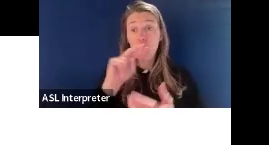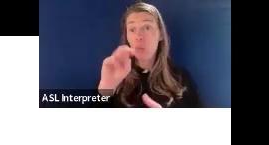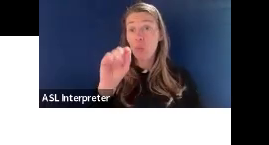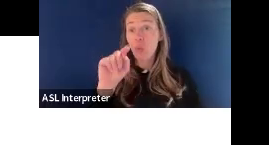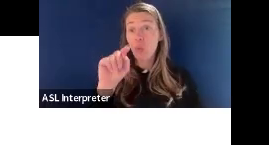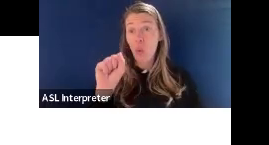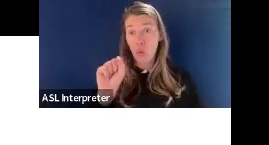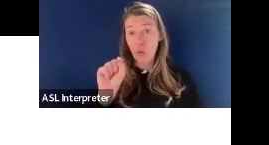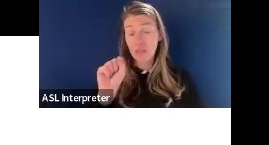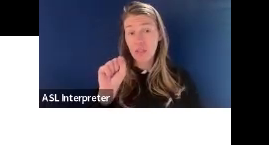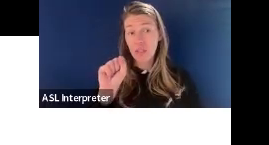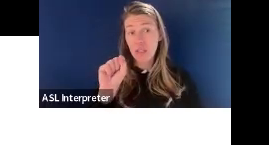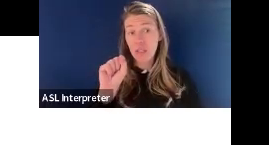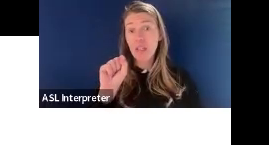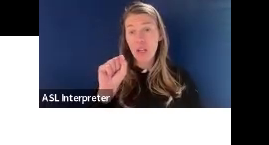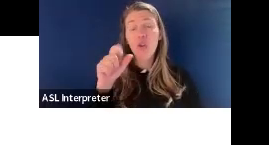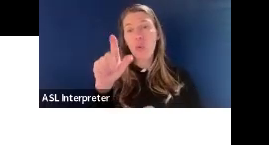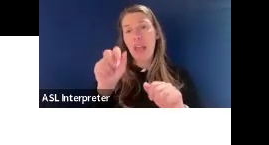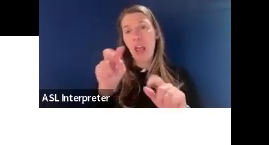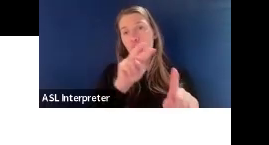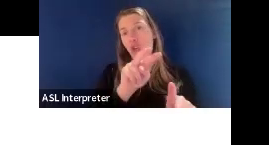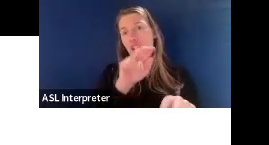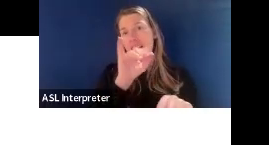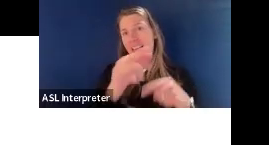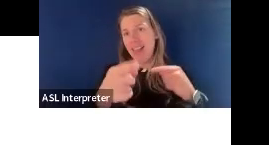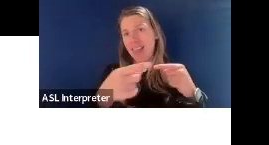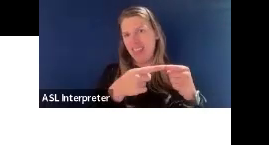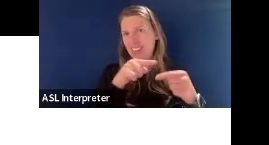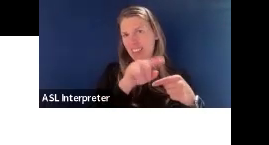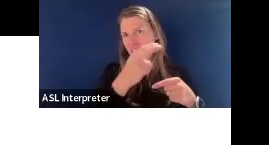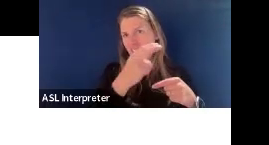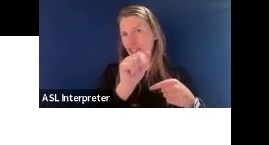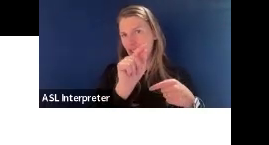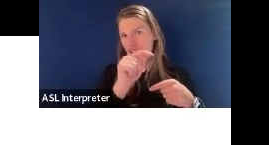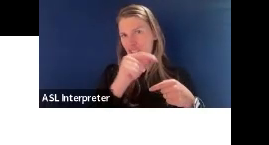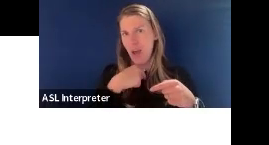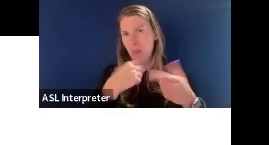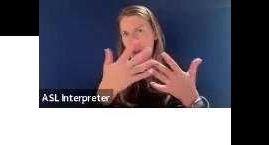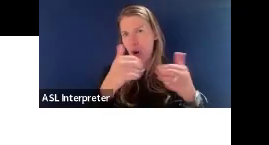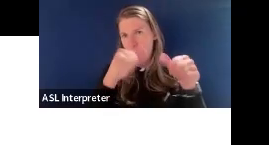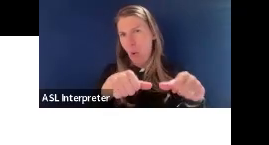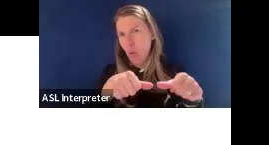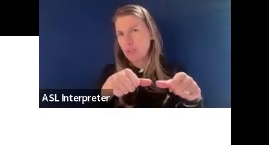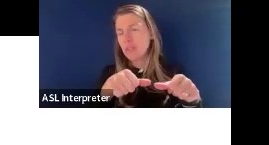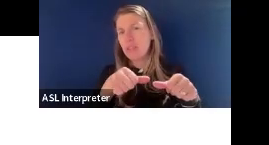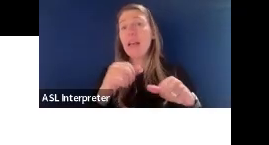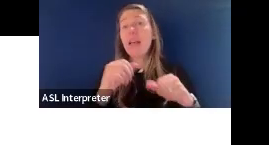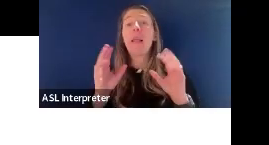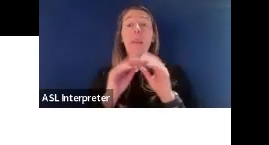mentioned, you can find it at that link there. We post them the the meetings happen weekly.